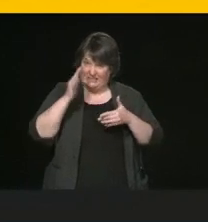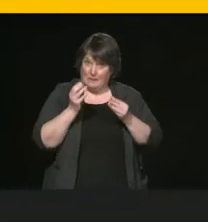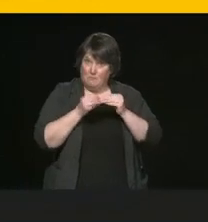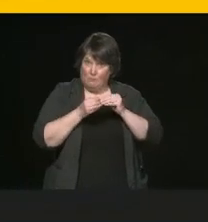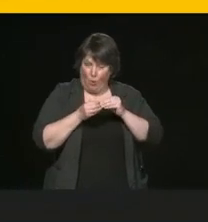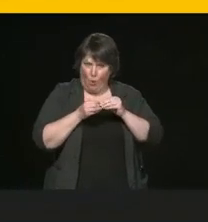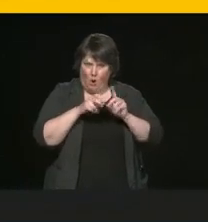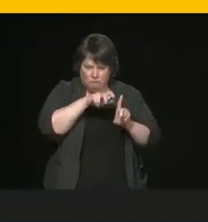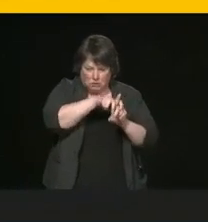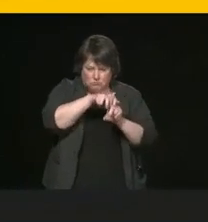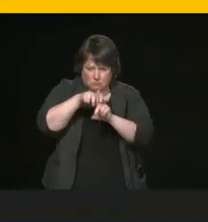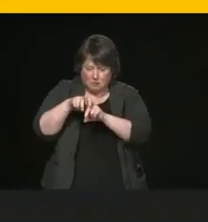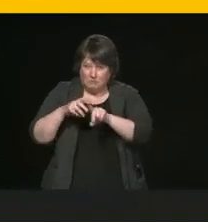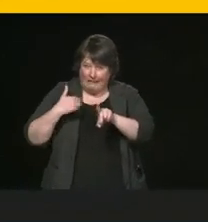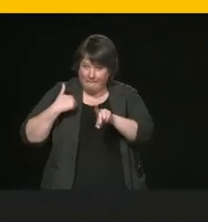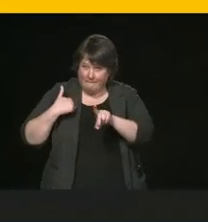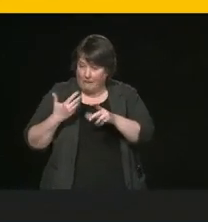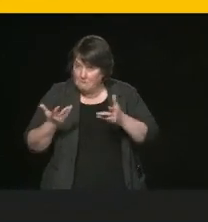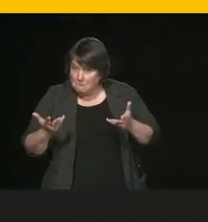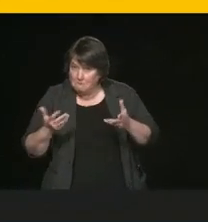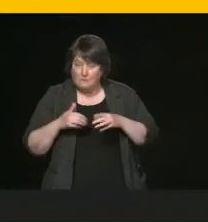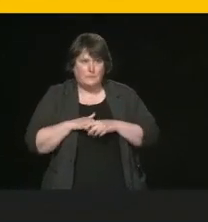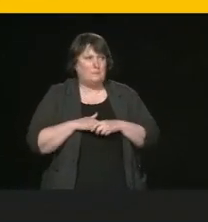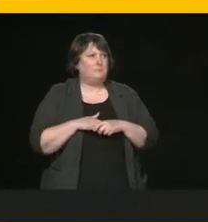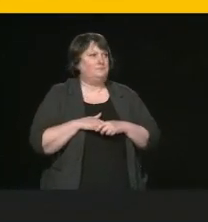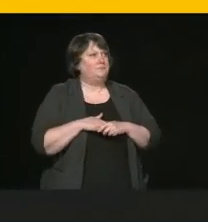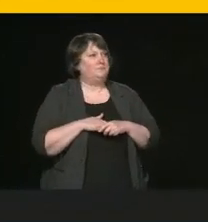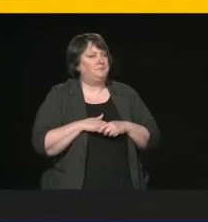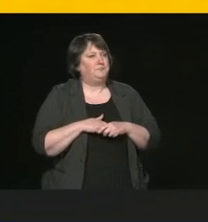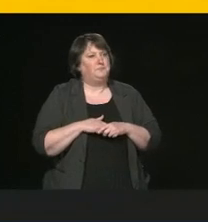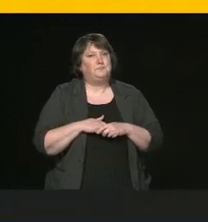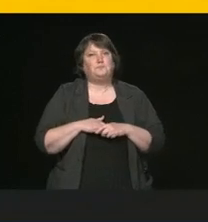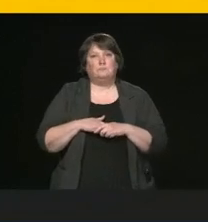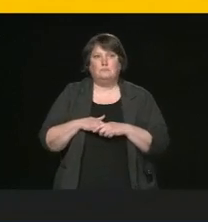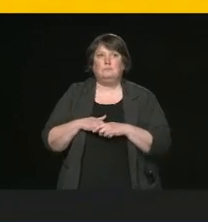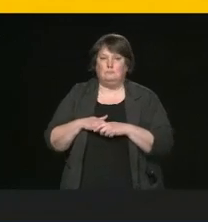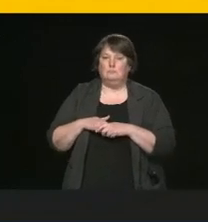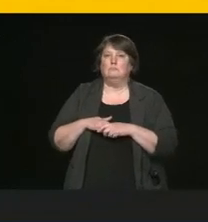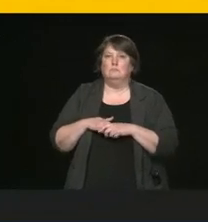CANADIANS SHOULD BE CONCERNED THAT MORE PEOPLE APPEAR TO BE TESTING POSITIVE FOR THE